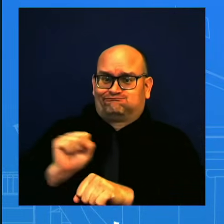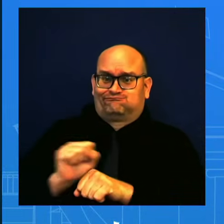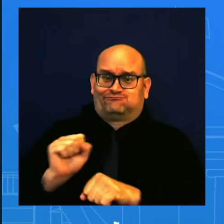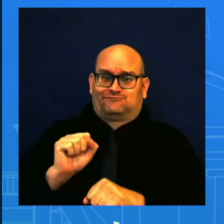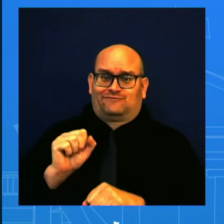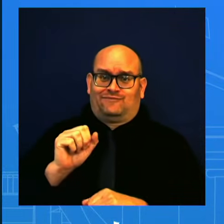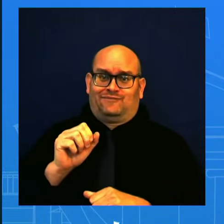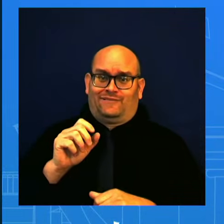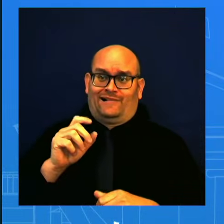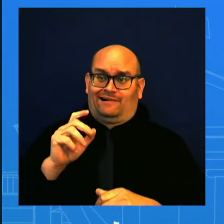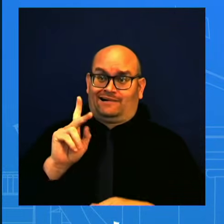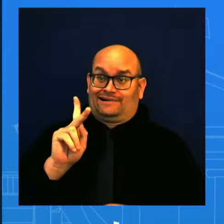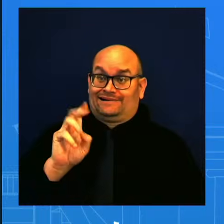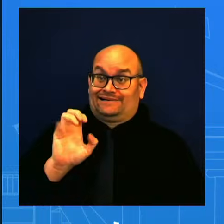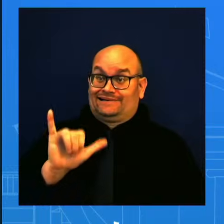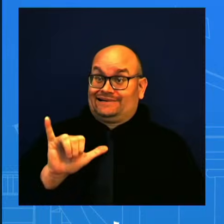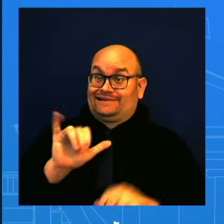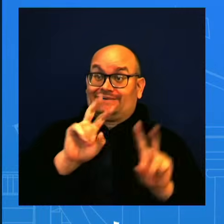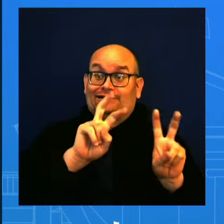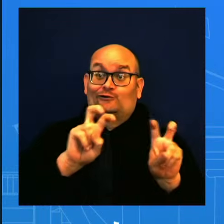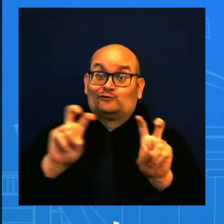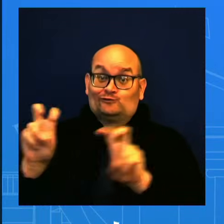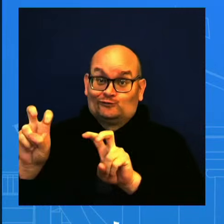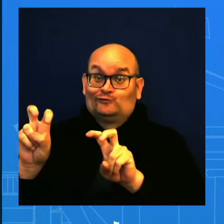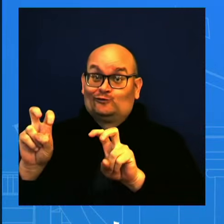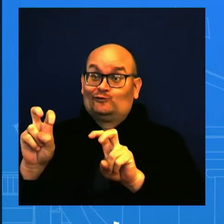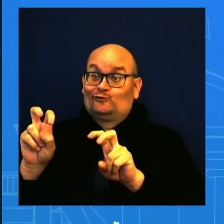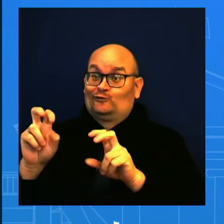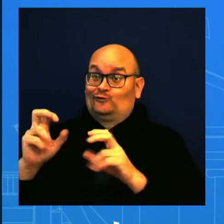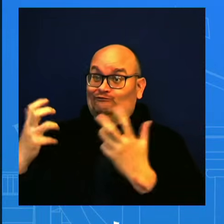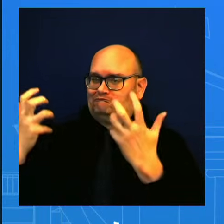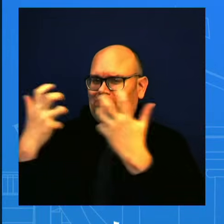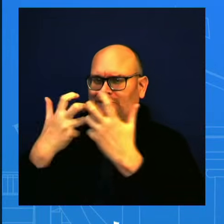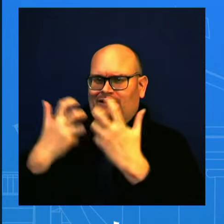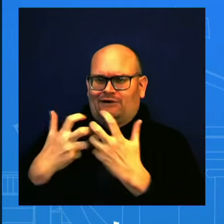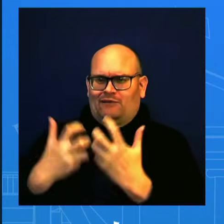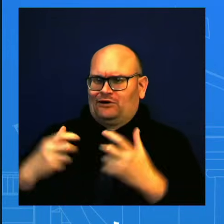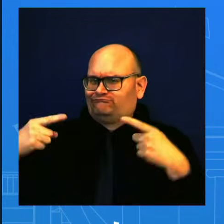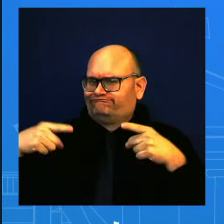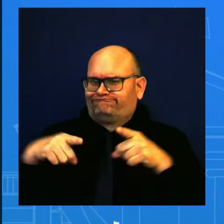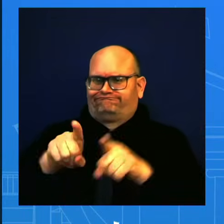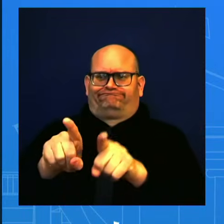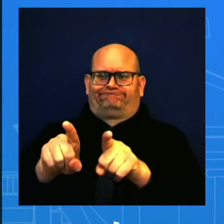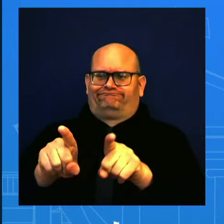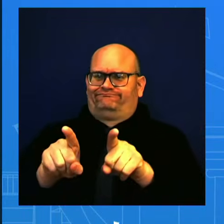getting that done. I don't have anything beyond what we put out, but we're monitoring the situation closely.